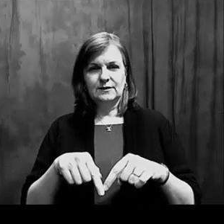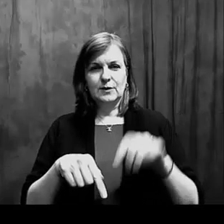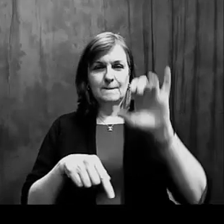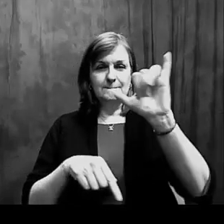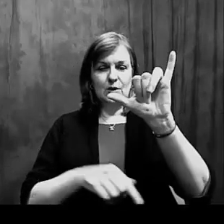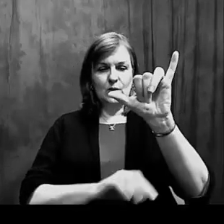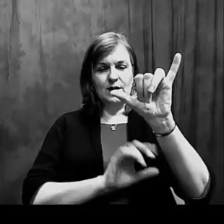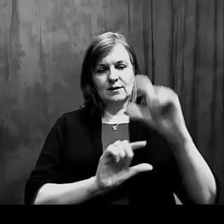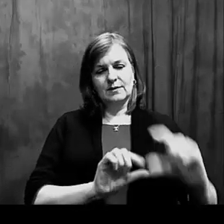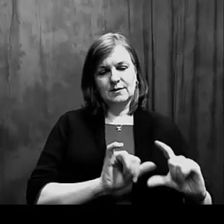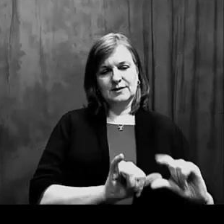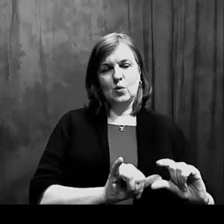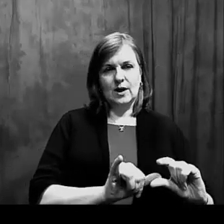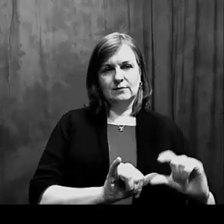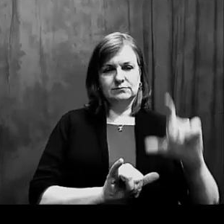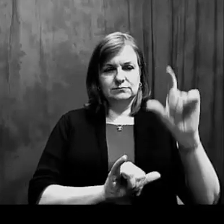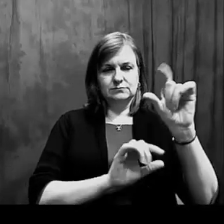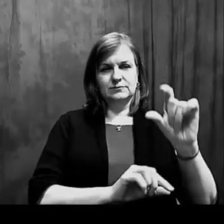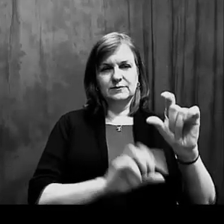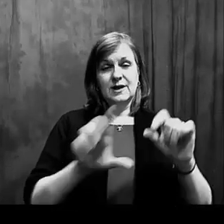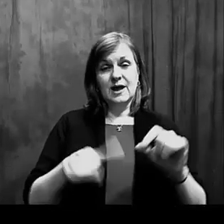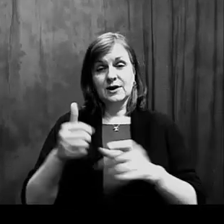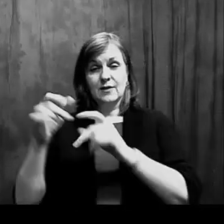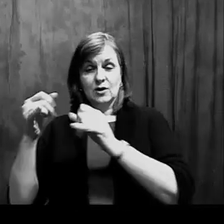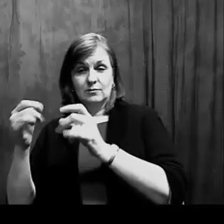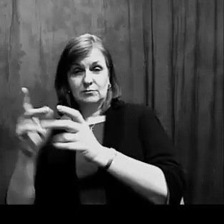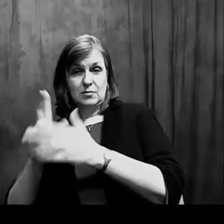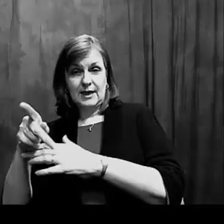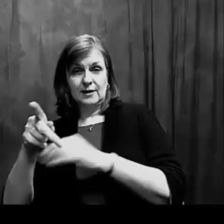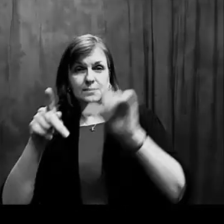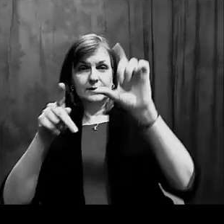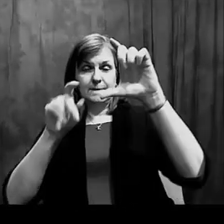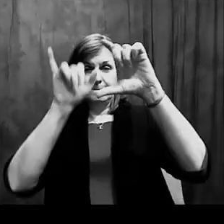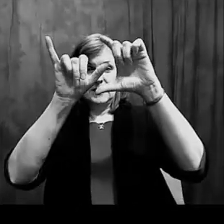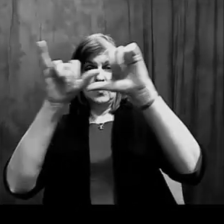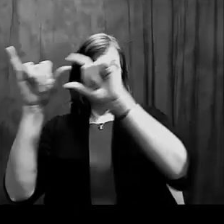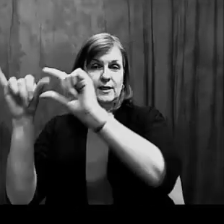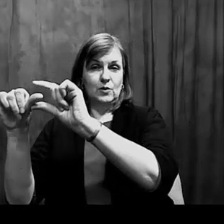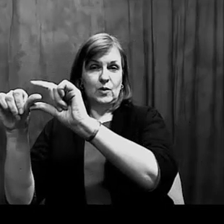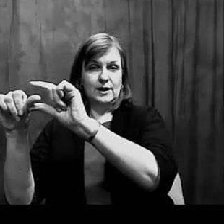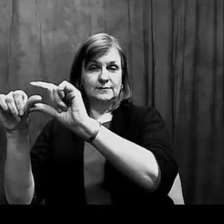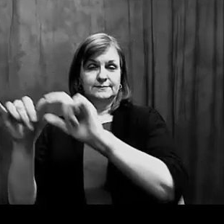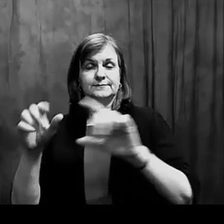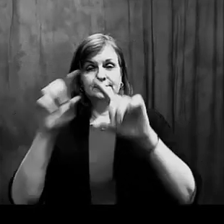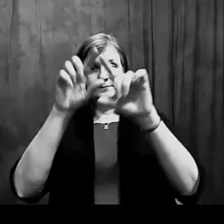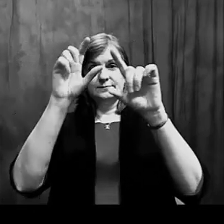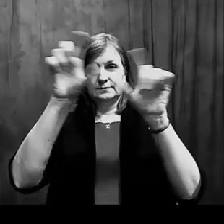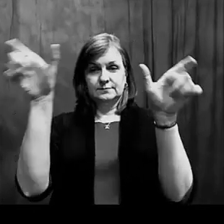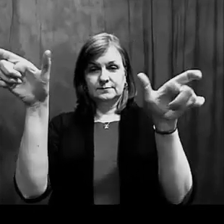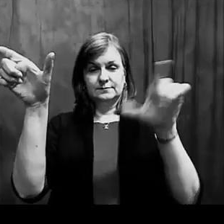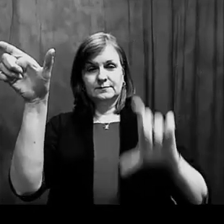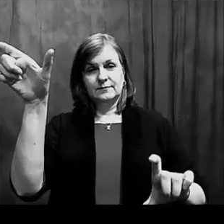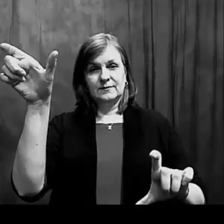big "Y" little "y" individual what would we get?? Well, we have to split these